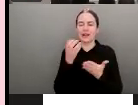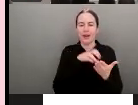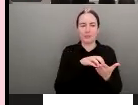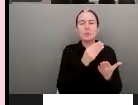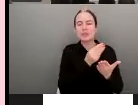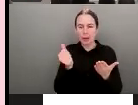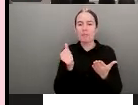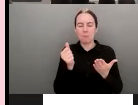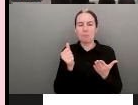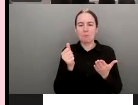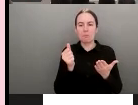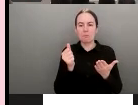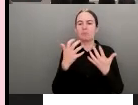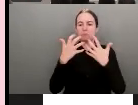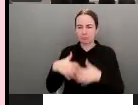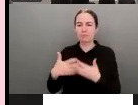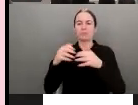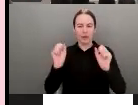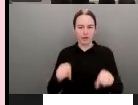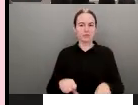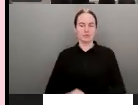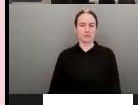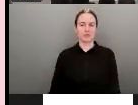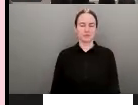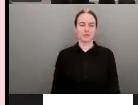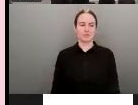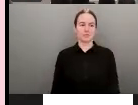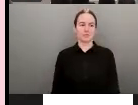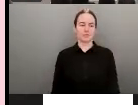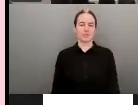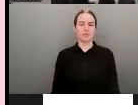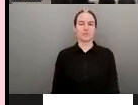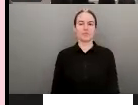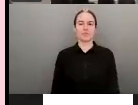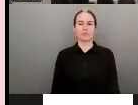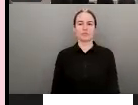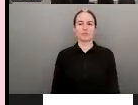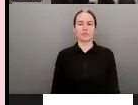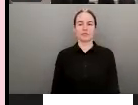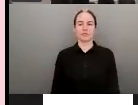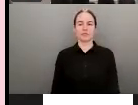And then of course there are ways, as a developer